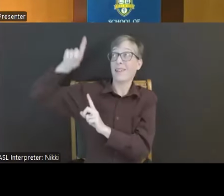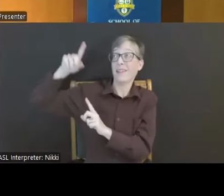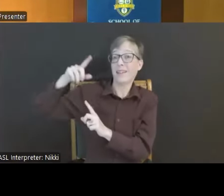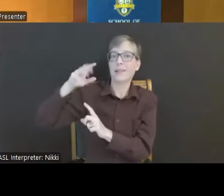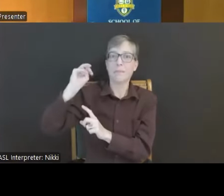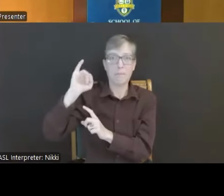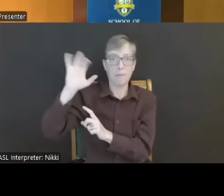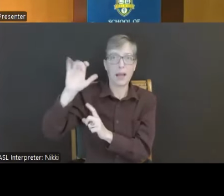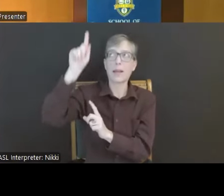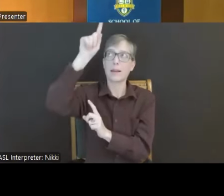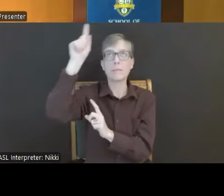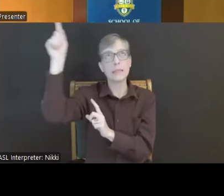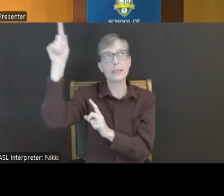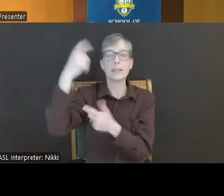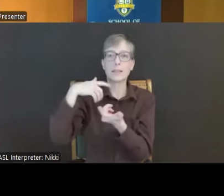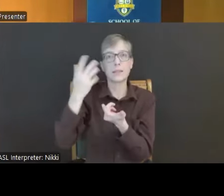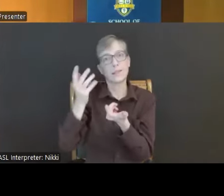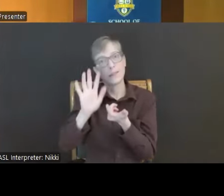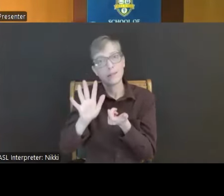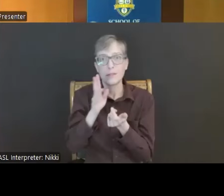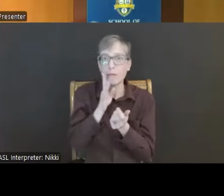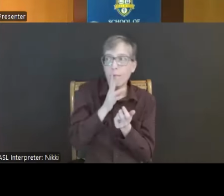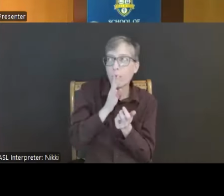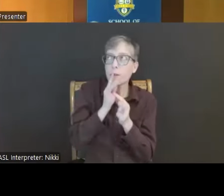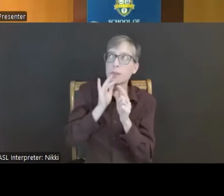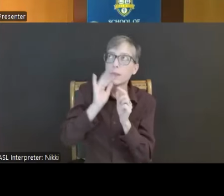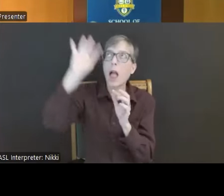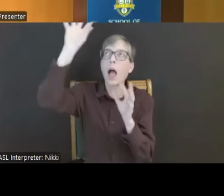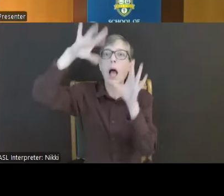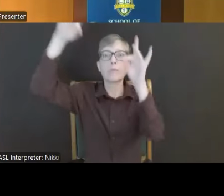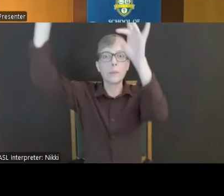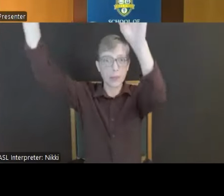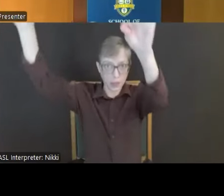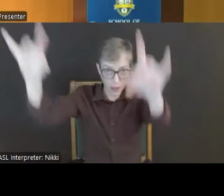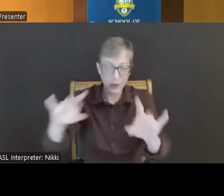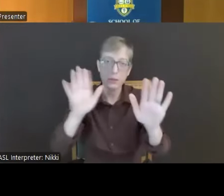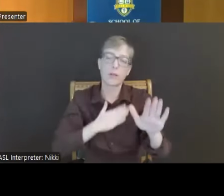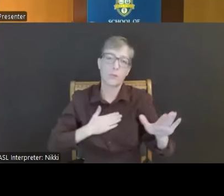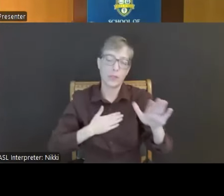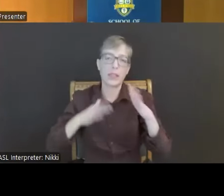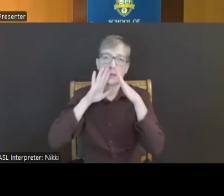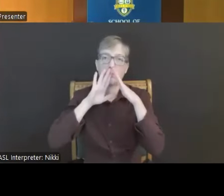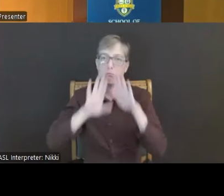we just ask that you keep conversations to a minimum if necessary um we also like to remind